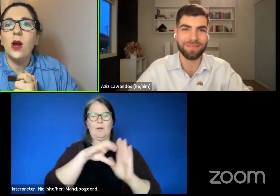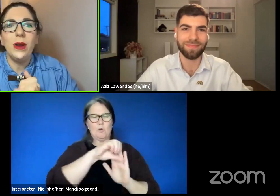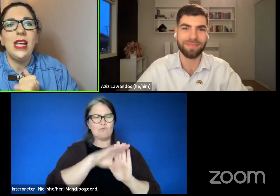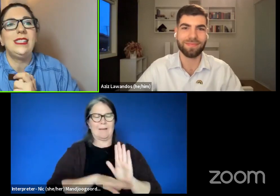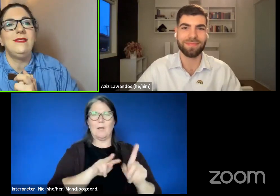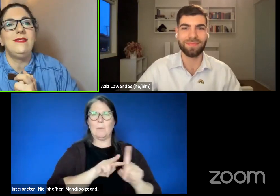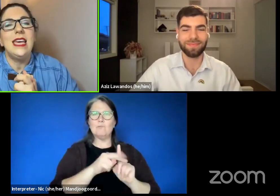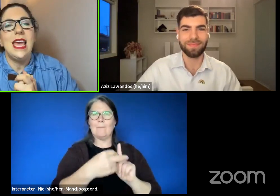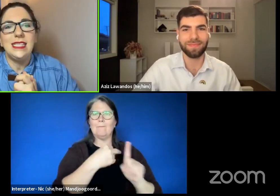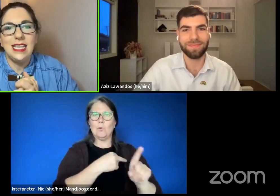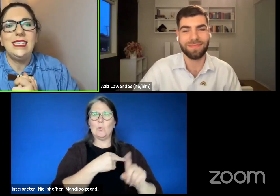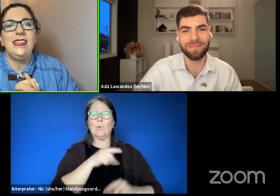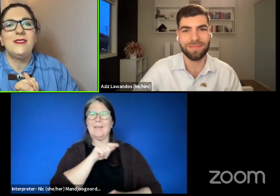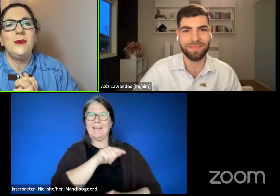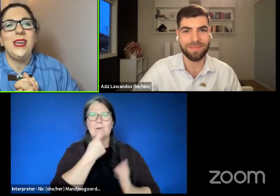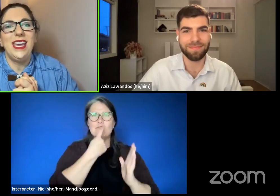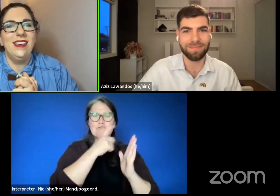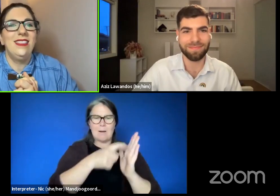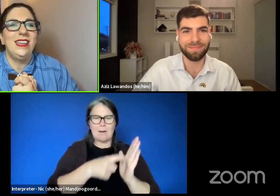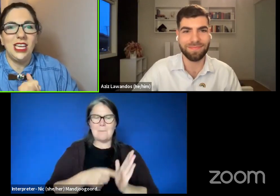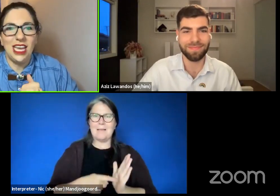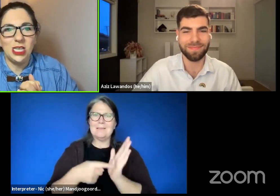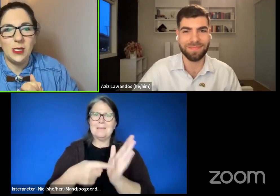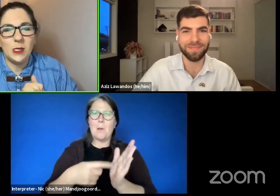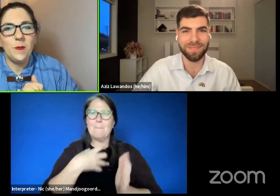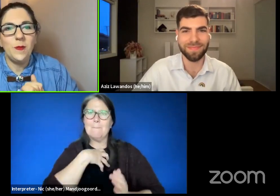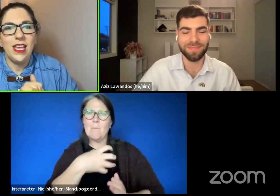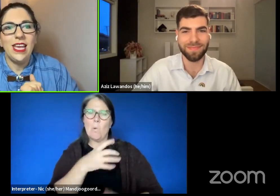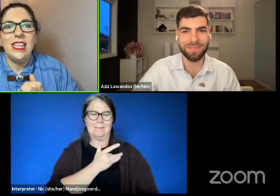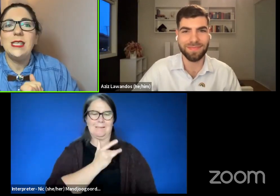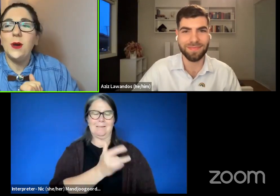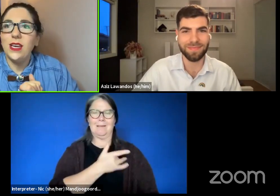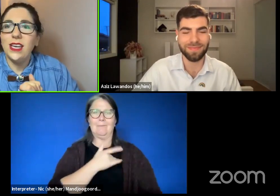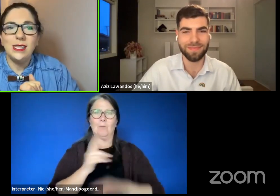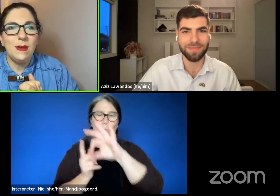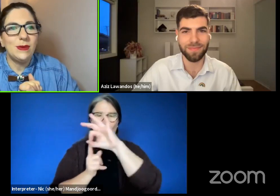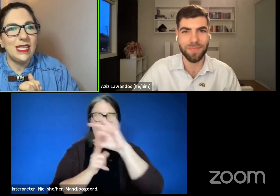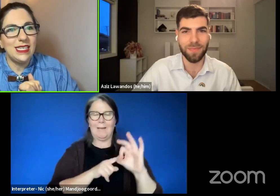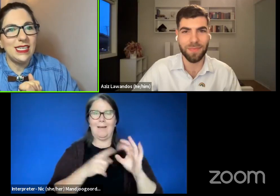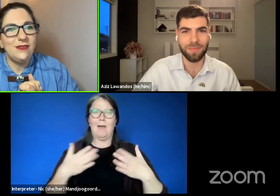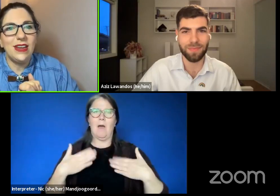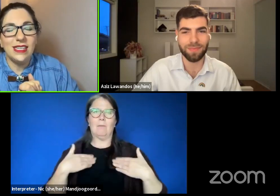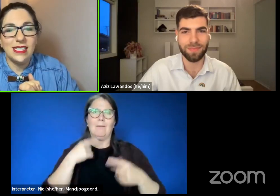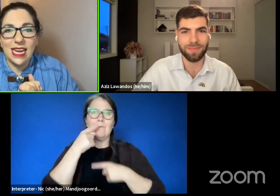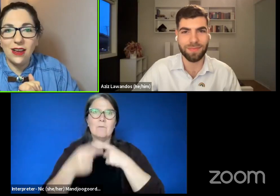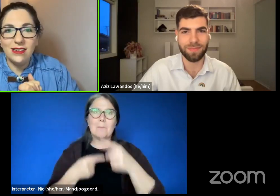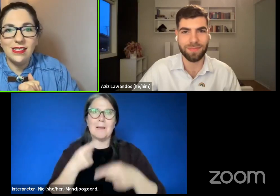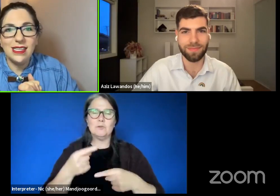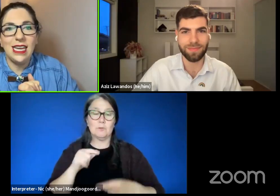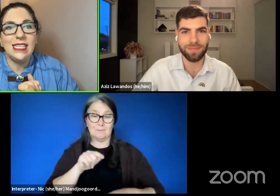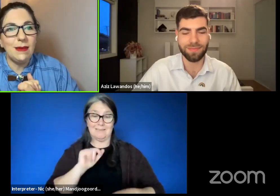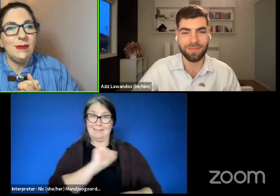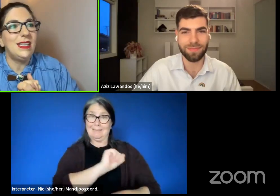providing queer curriculum review, providing recommendations for more comprehensive. rehensive and sensitive queer health and sensitive queer health education.